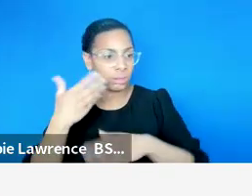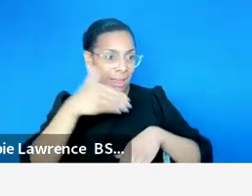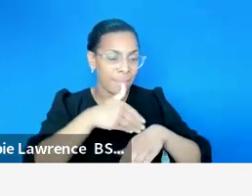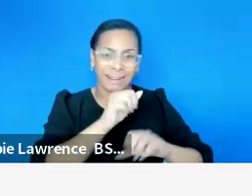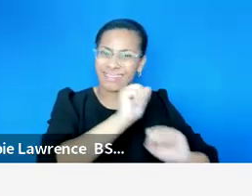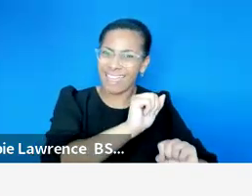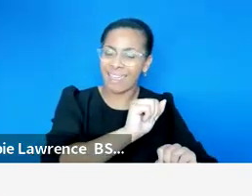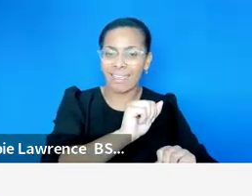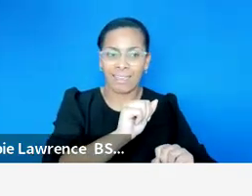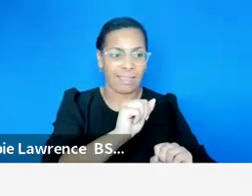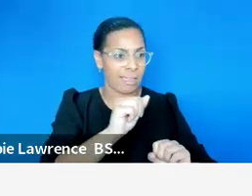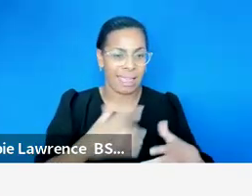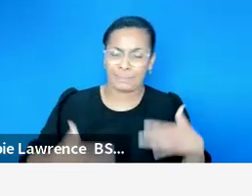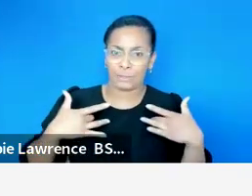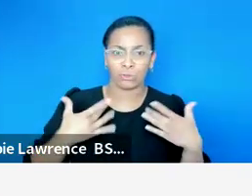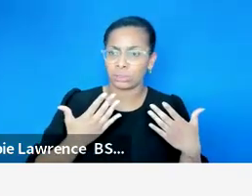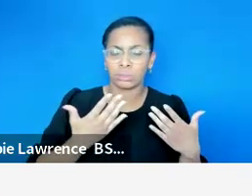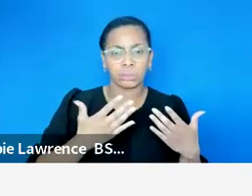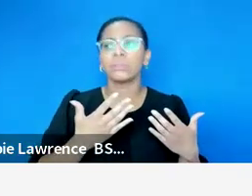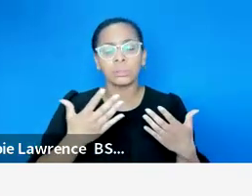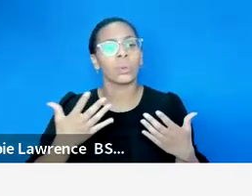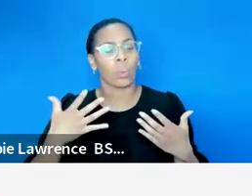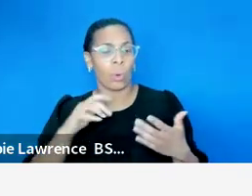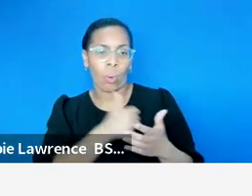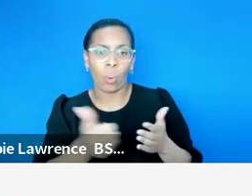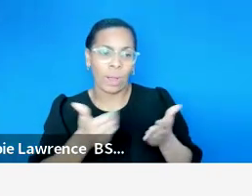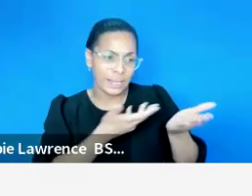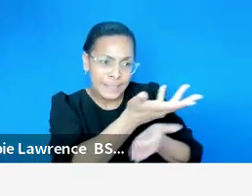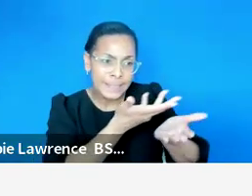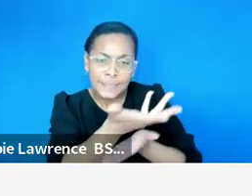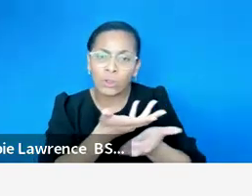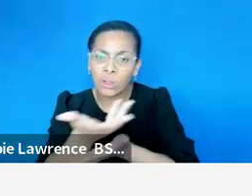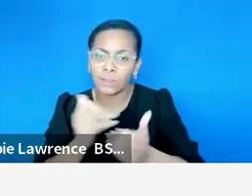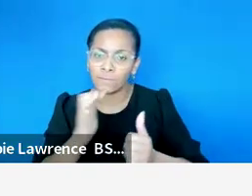colleagues at the University of Salford. Another part of what we do is we